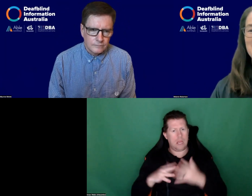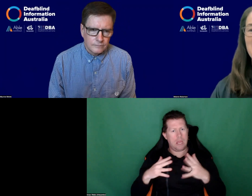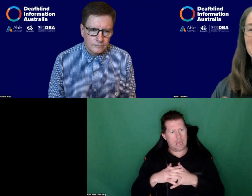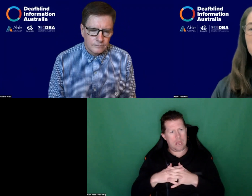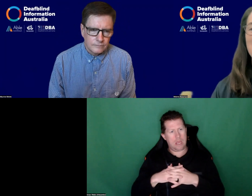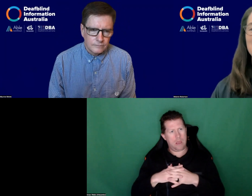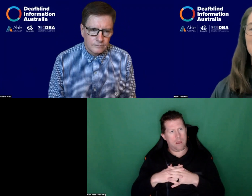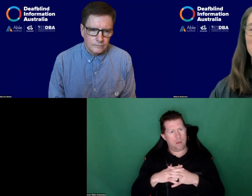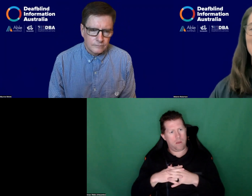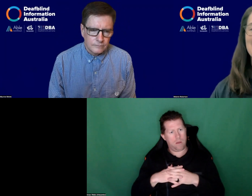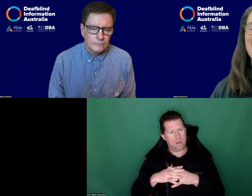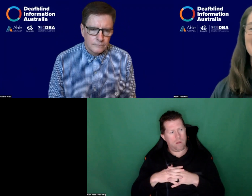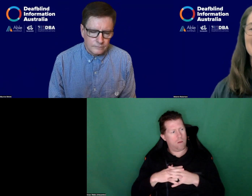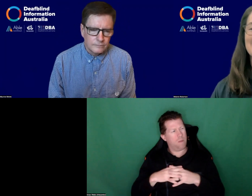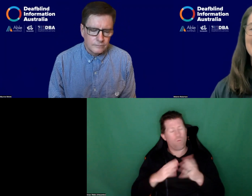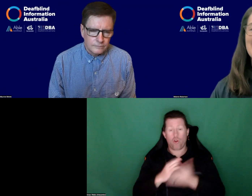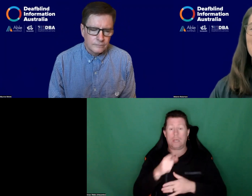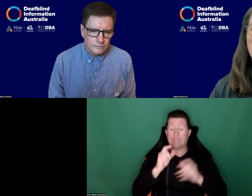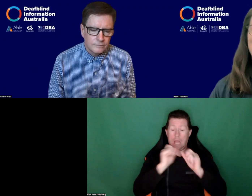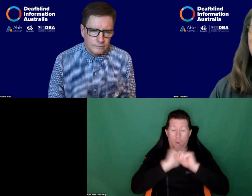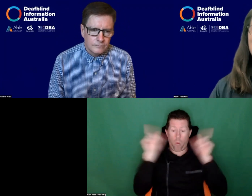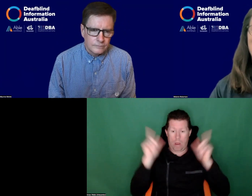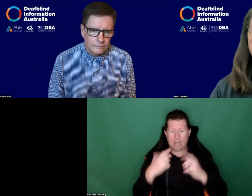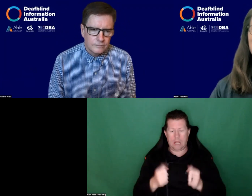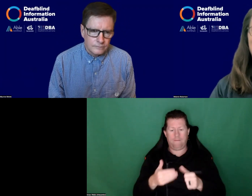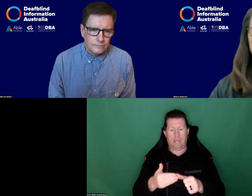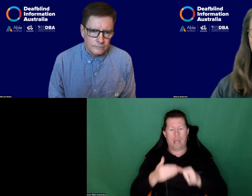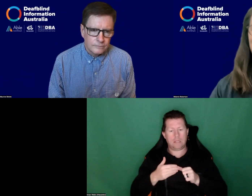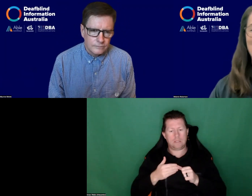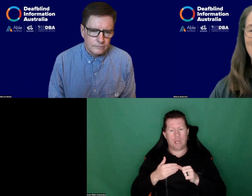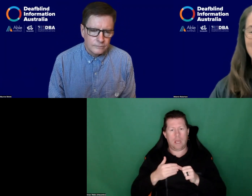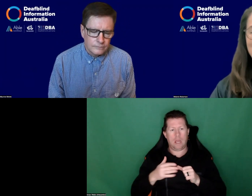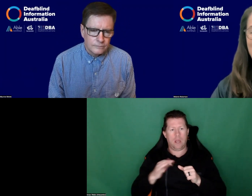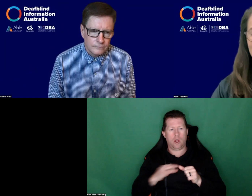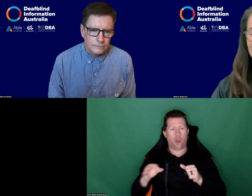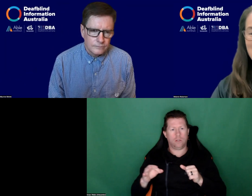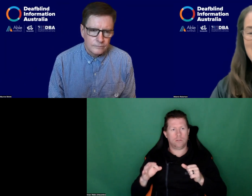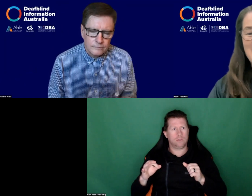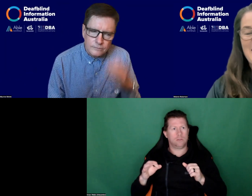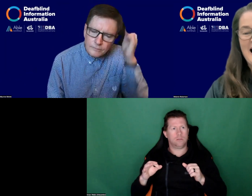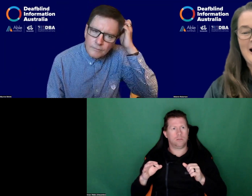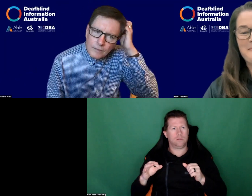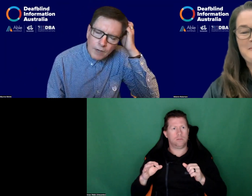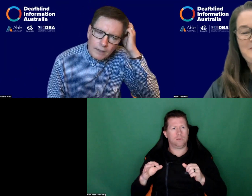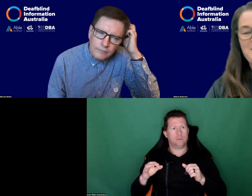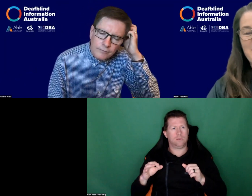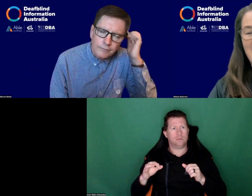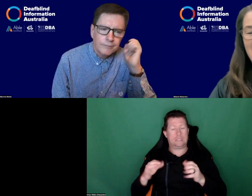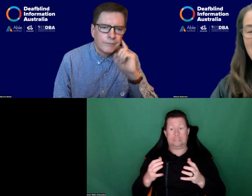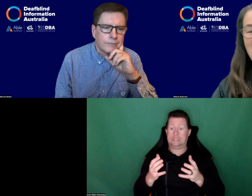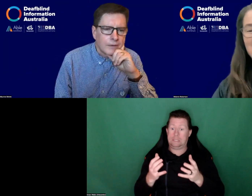So sometimes the awareness brings the answer, rather than me giving you an answer.